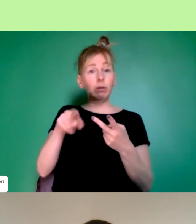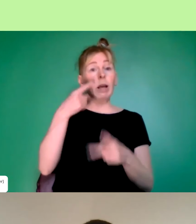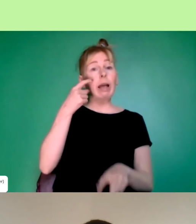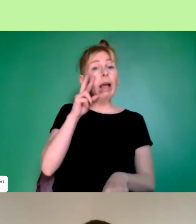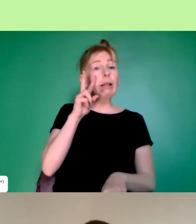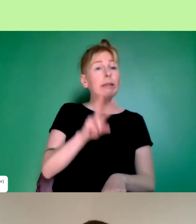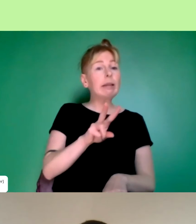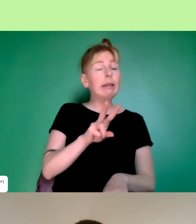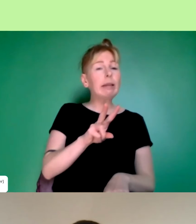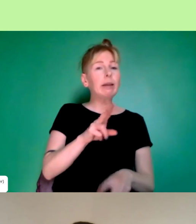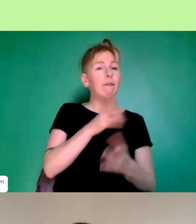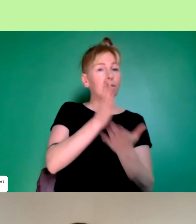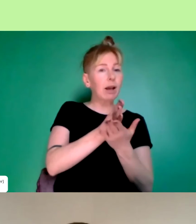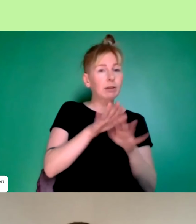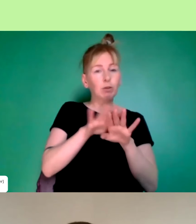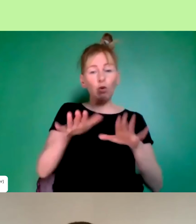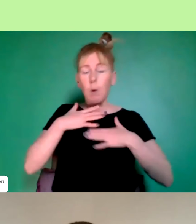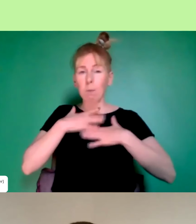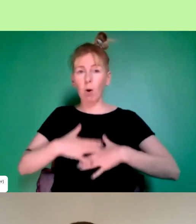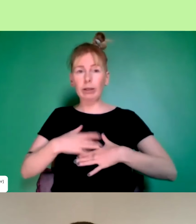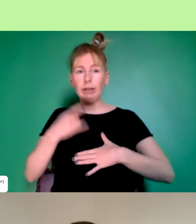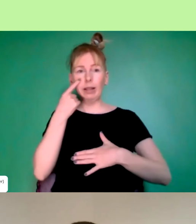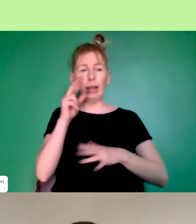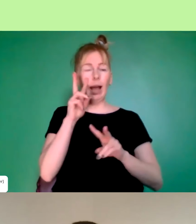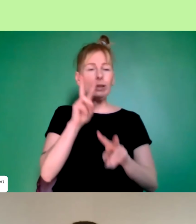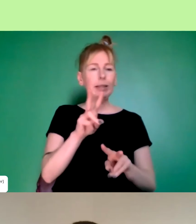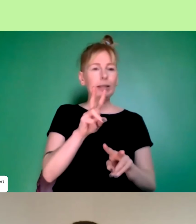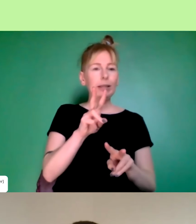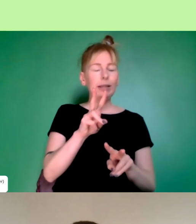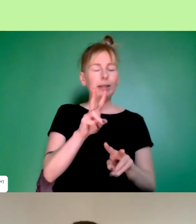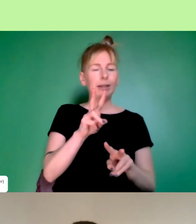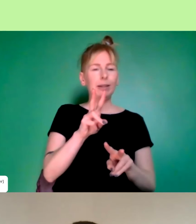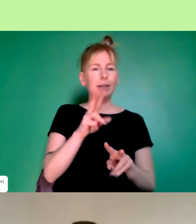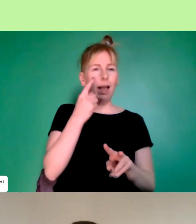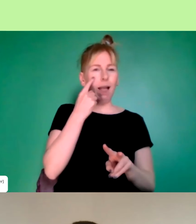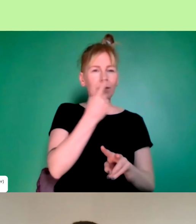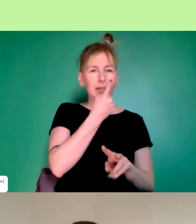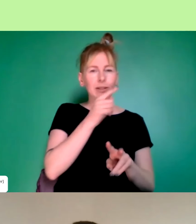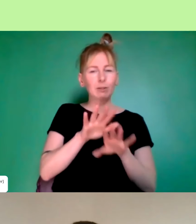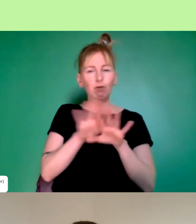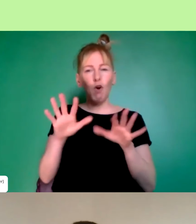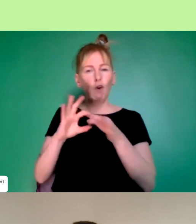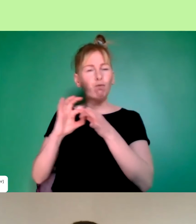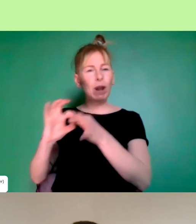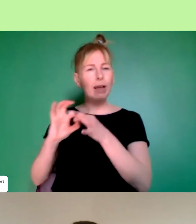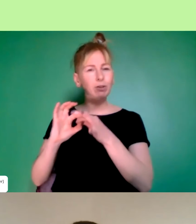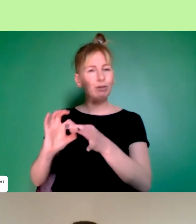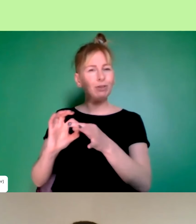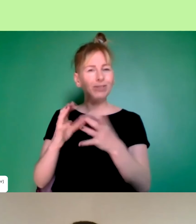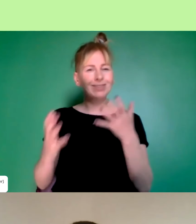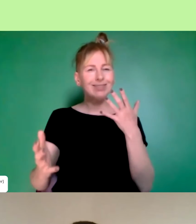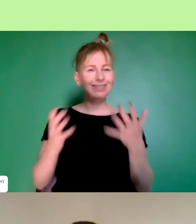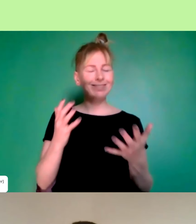So that's why I think that's what happens. And this idea that institutions are individuals, I